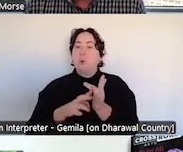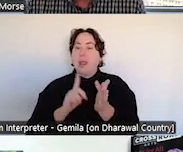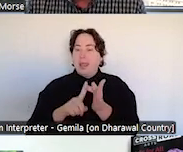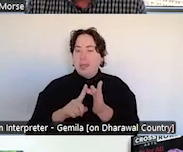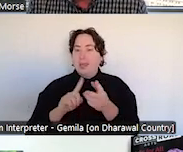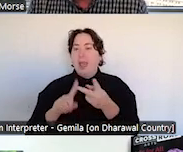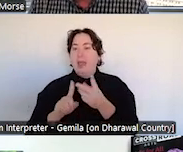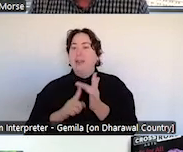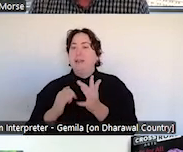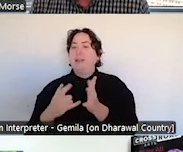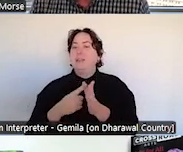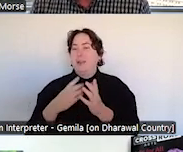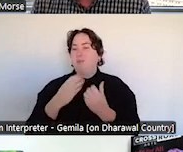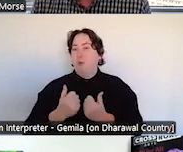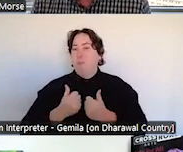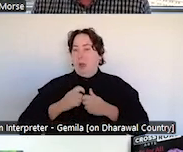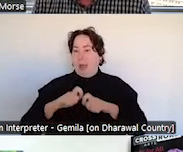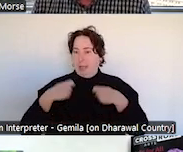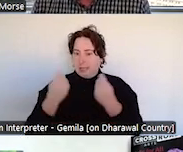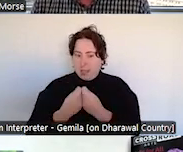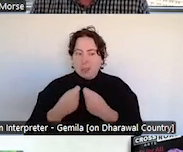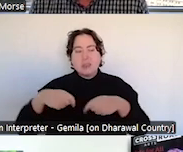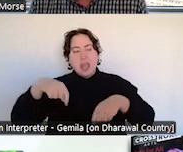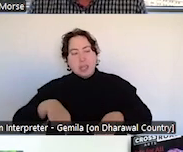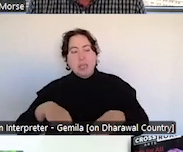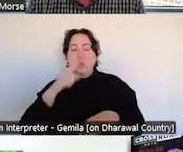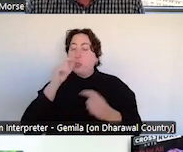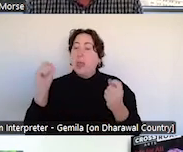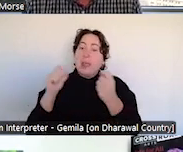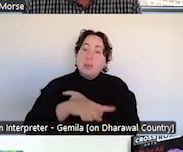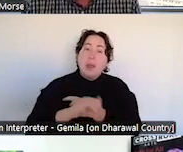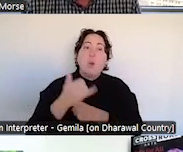and they are here for you to email or call if you have any questions